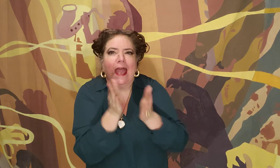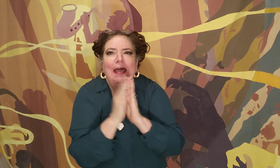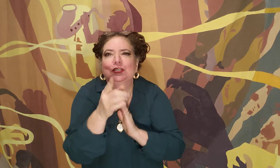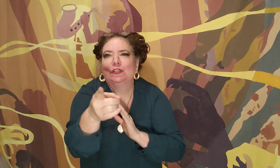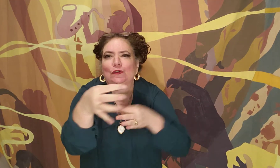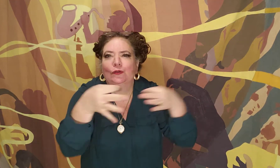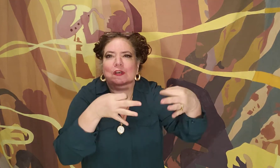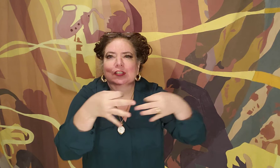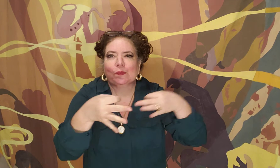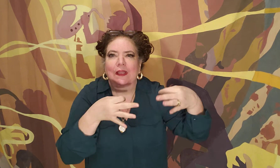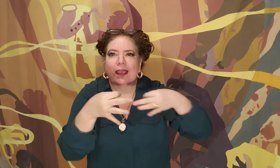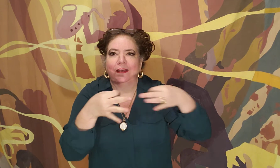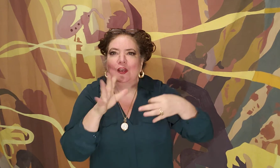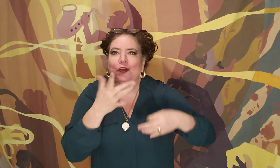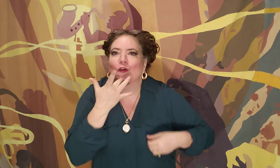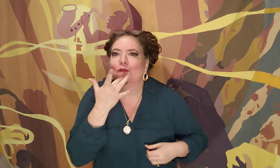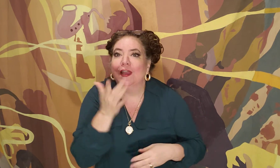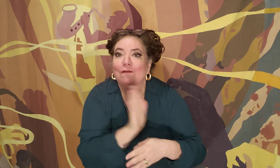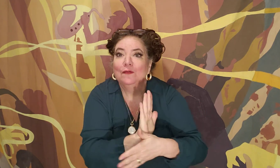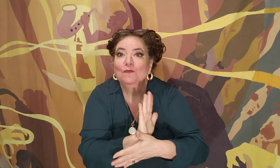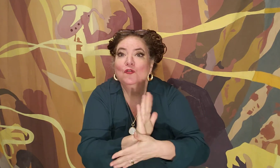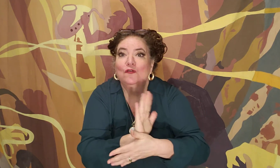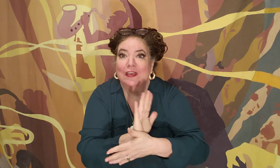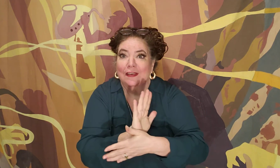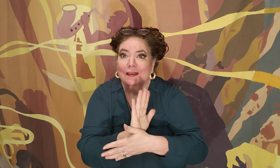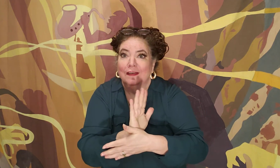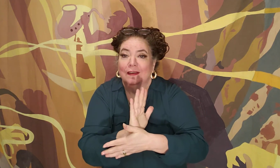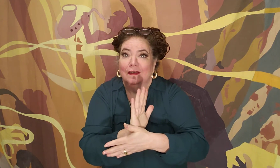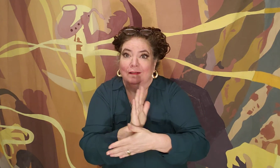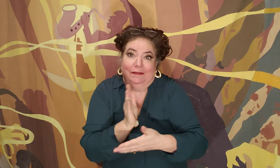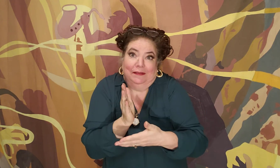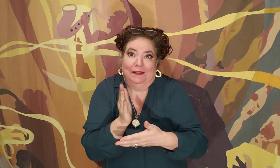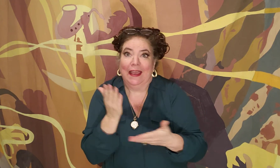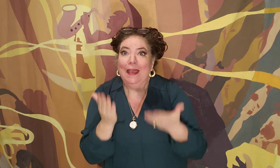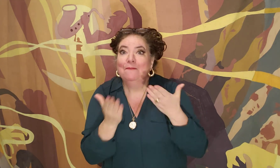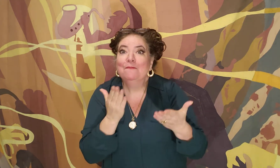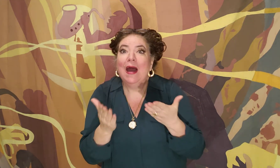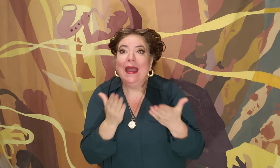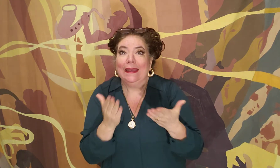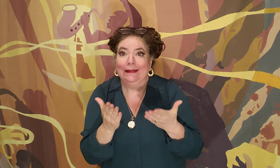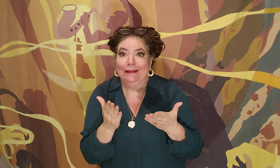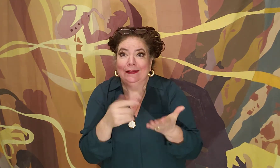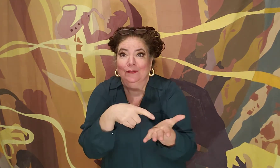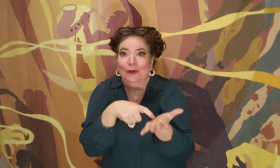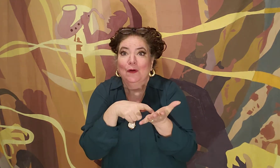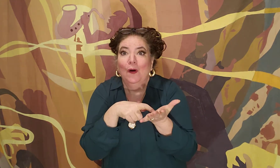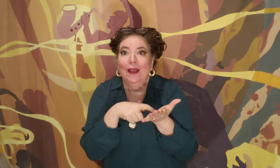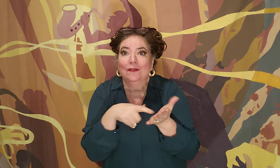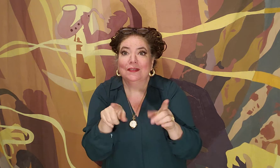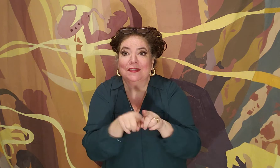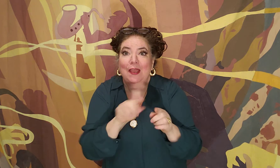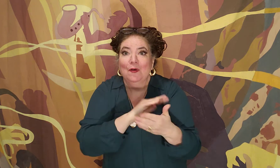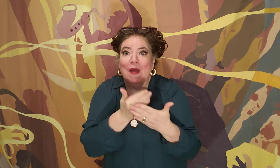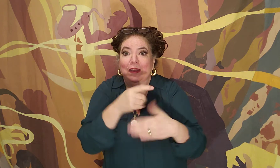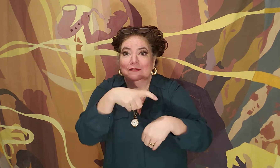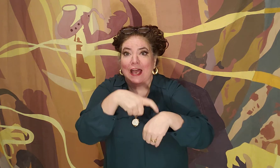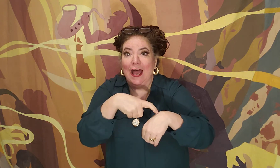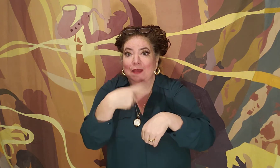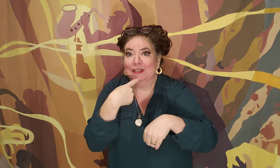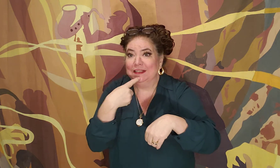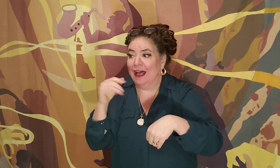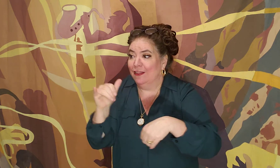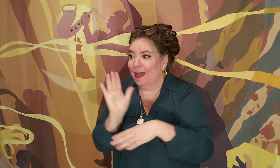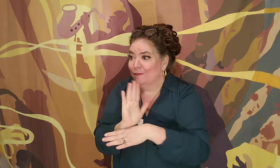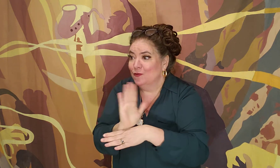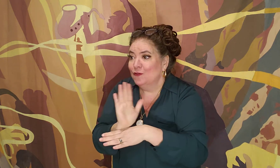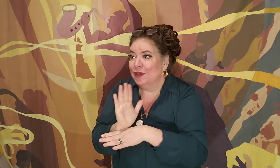asked you to explain your favorite movie it might require the same amount of time to tell that movie